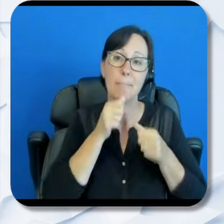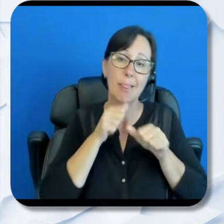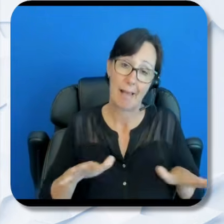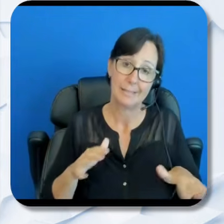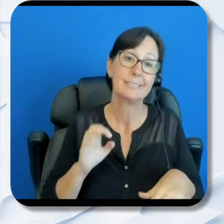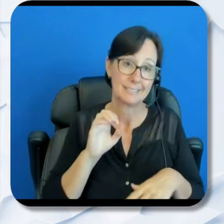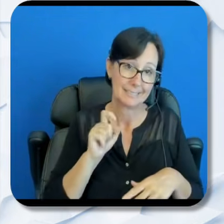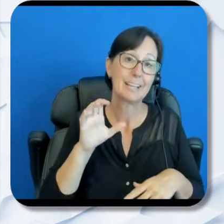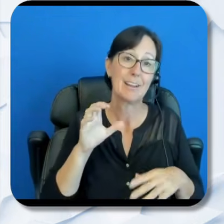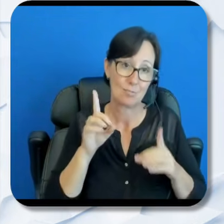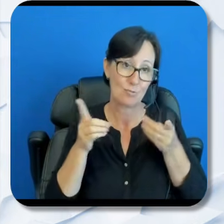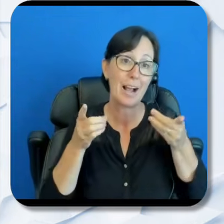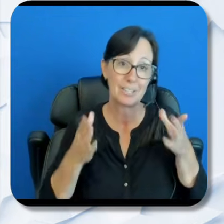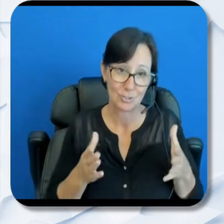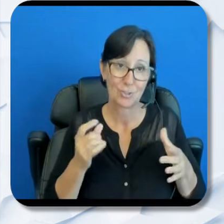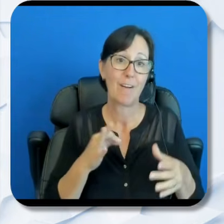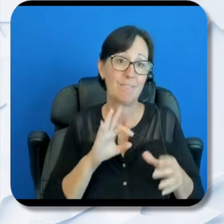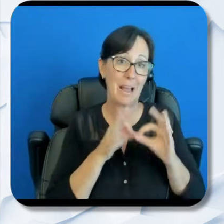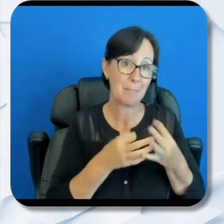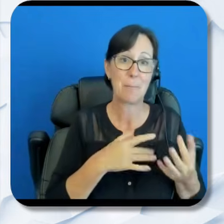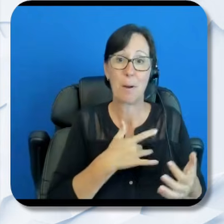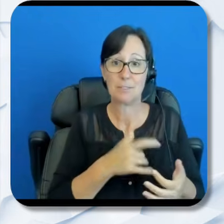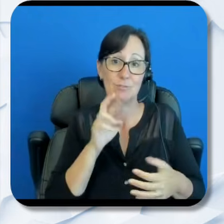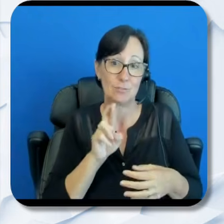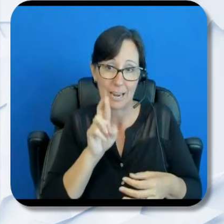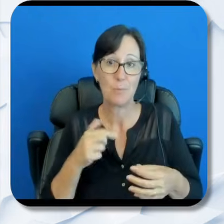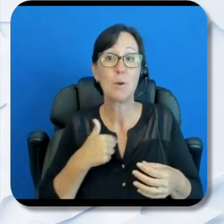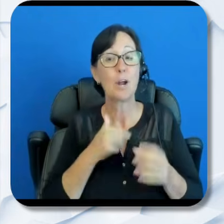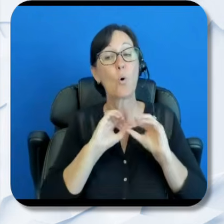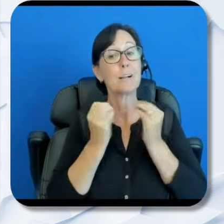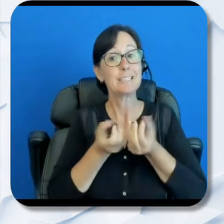of Riverside. We are an organization serving all of Riverside County,